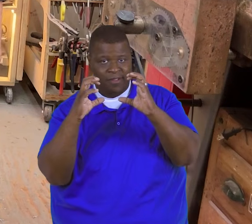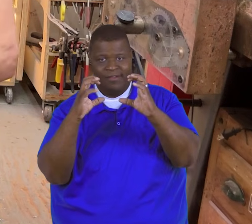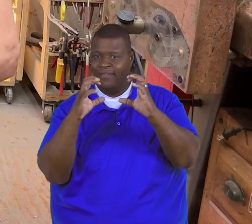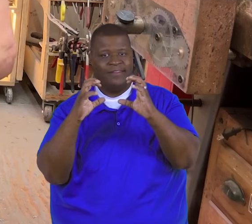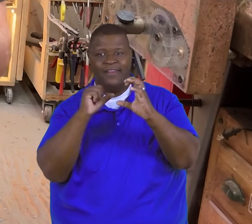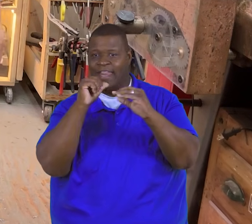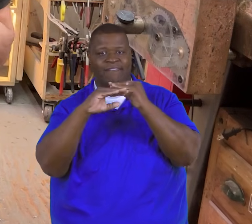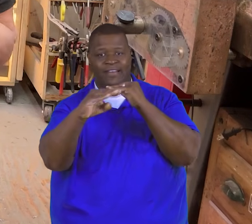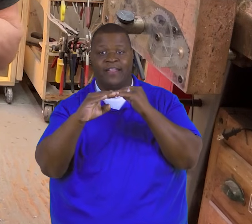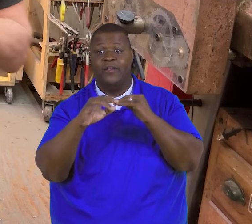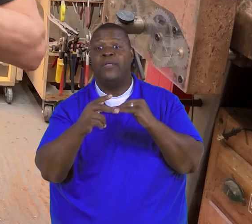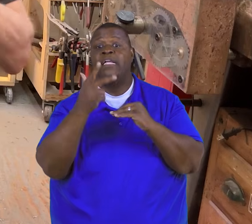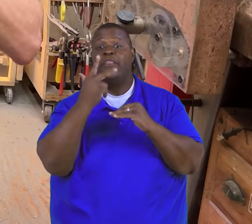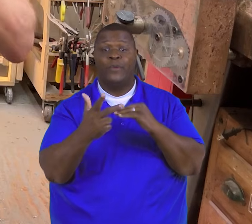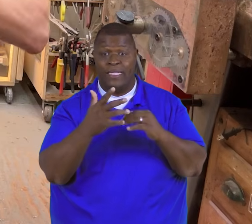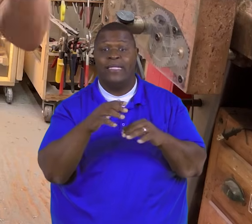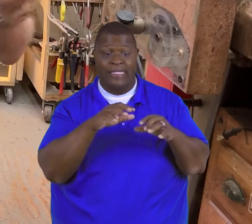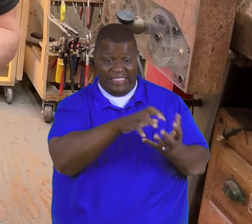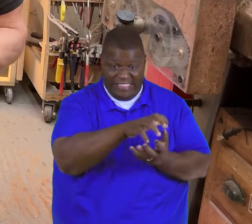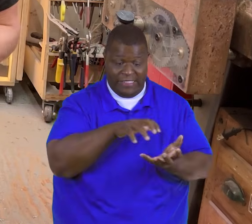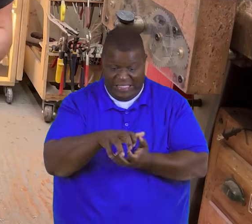but when you're doing three surfaces, they correct for that.